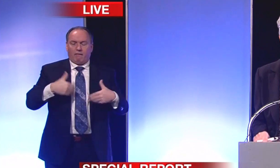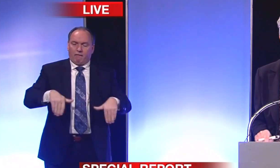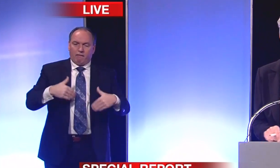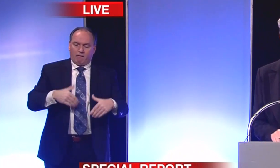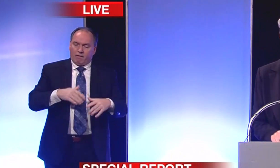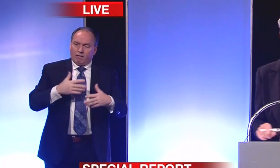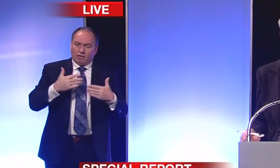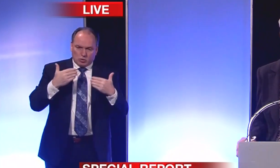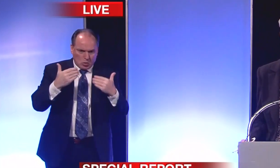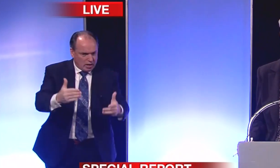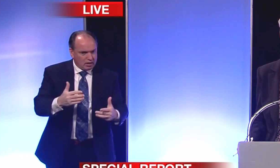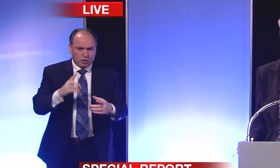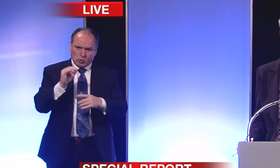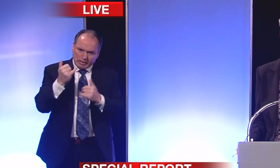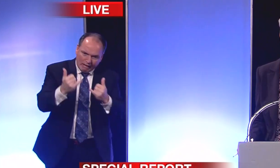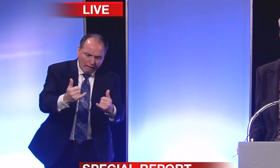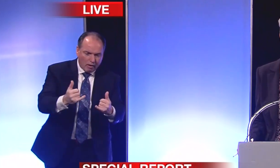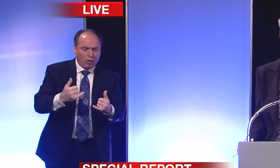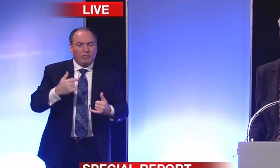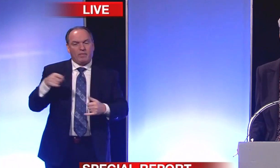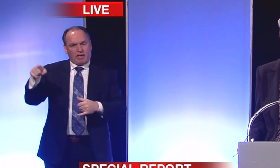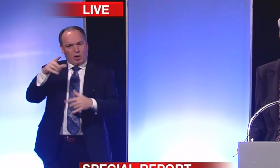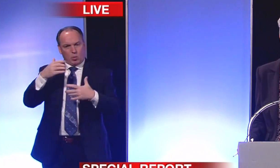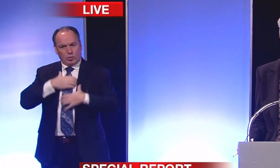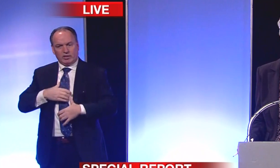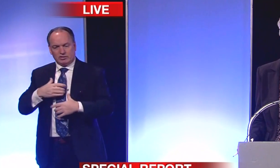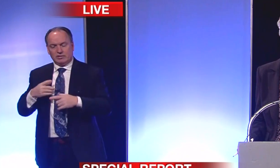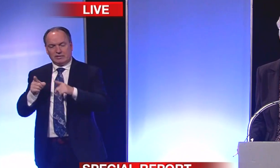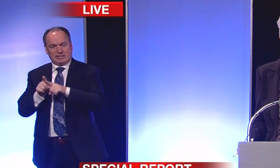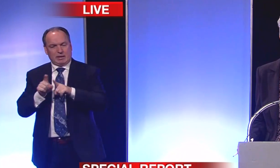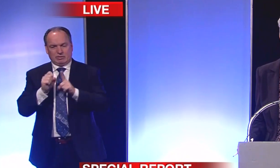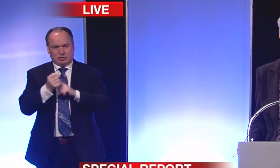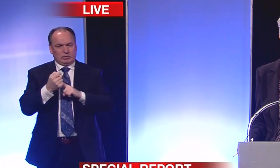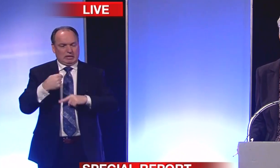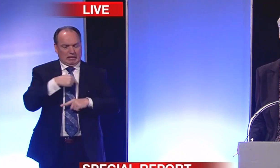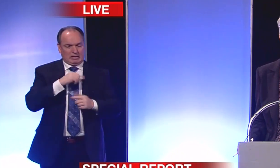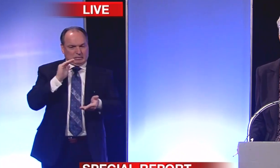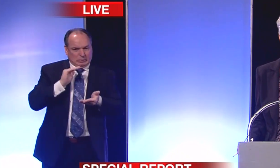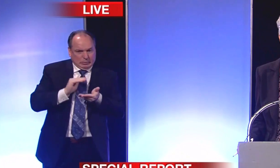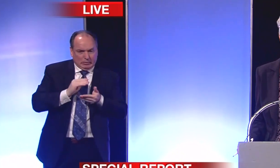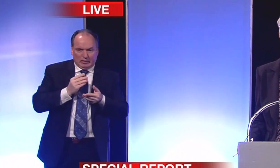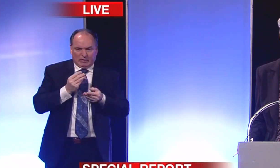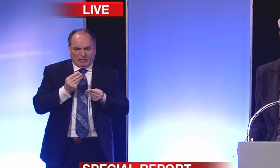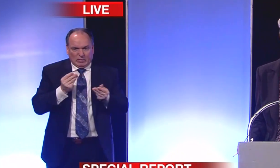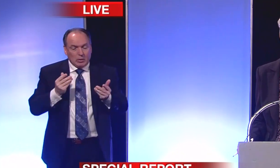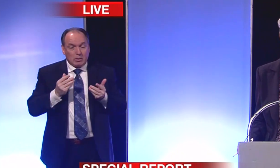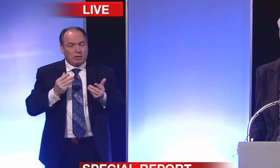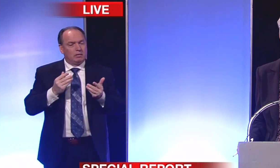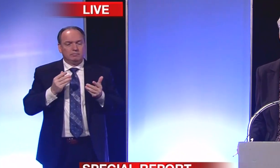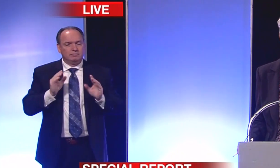CONTACT WITH. BUFFALO, CLEVELAND, PITTSBURGH. AND THOSE OFFICIALS THERE TOLD MAN DOING THE RIGHT THING BY